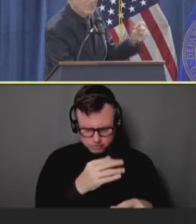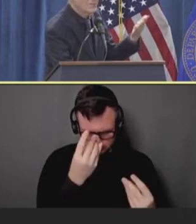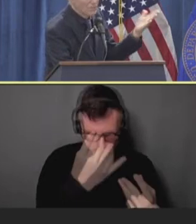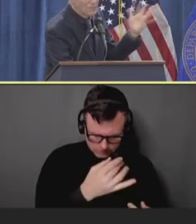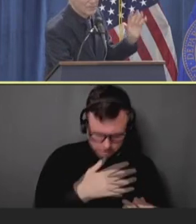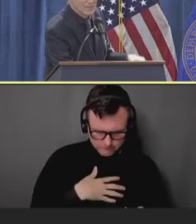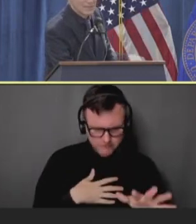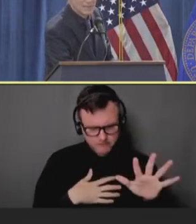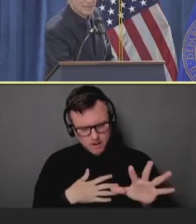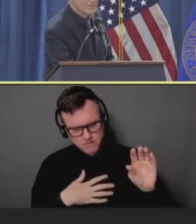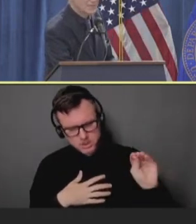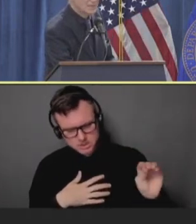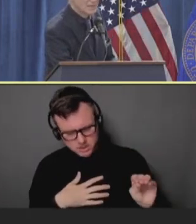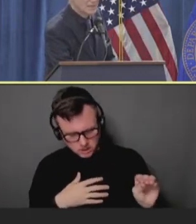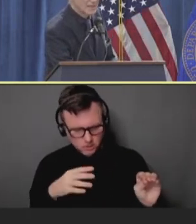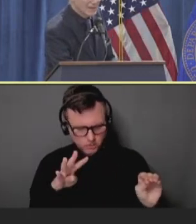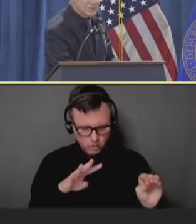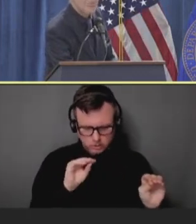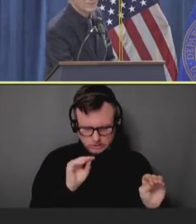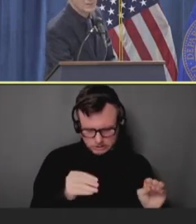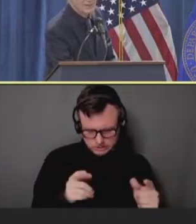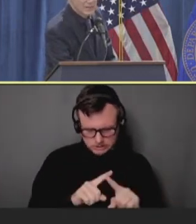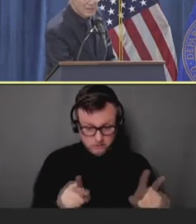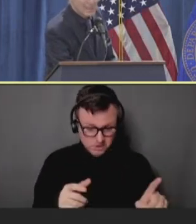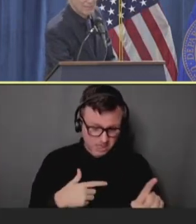or 4 percent difference, how significant is that?